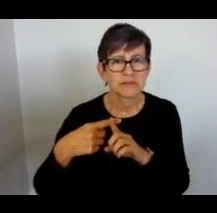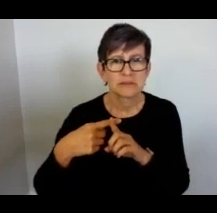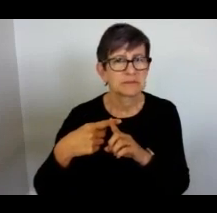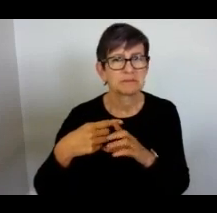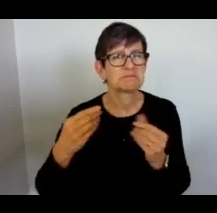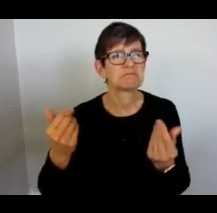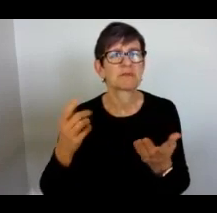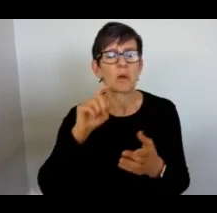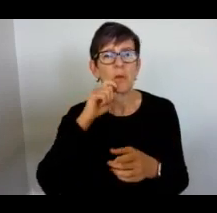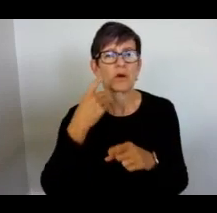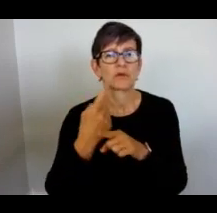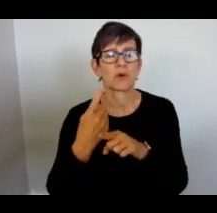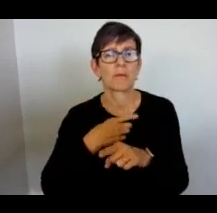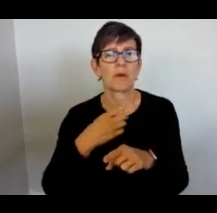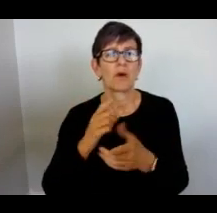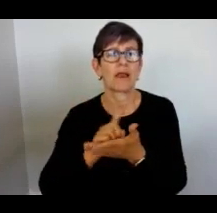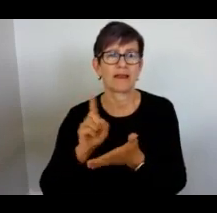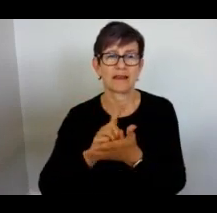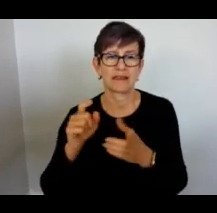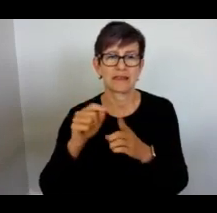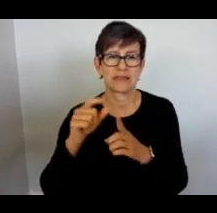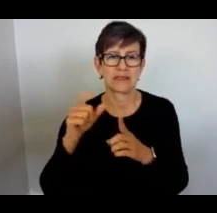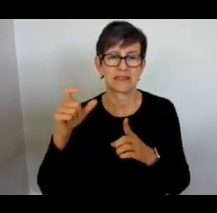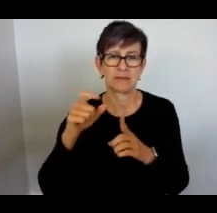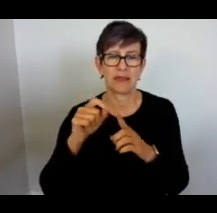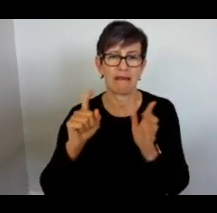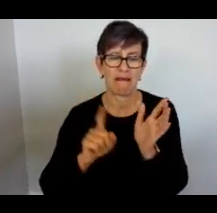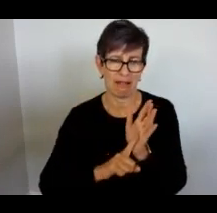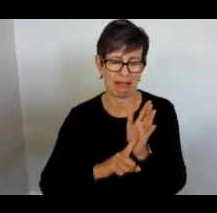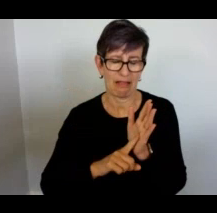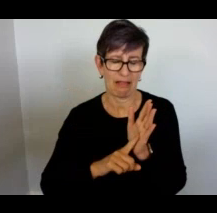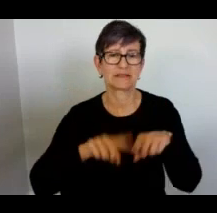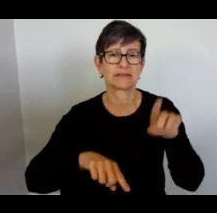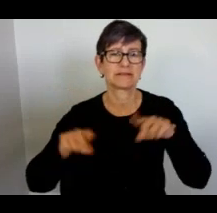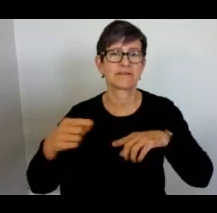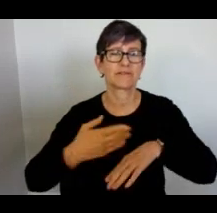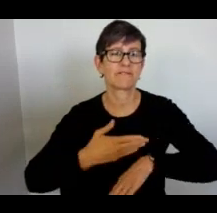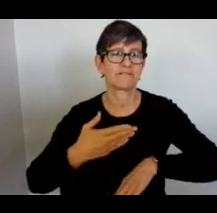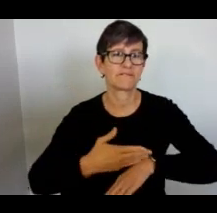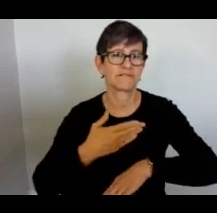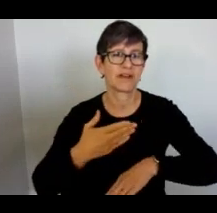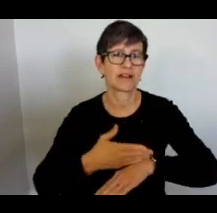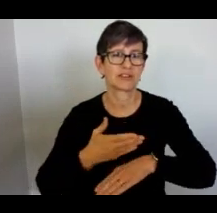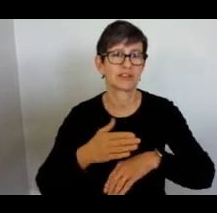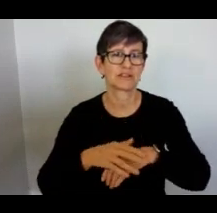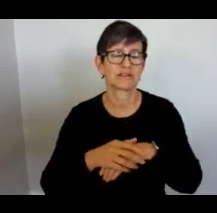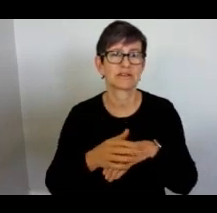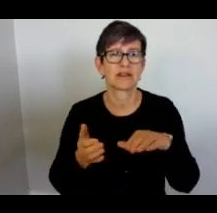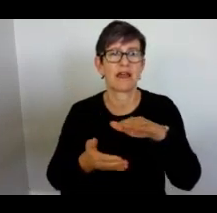The DCPL has various functions, as set out under the Director of Child Protection Litigation Act